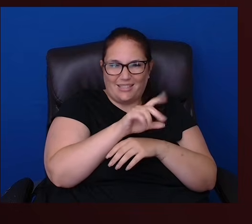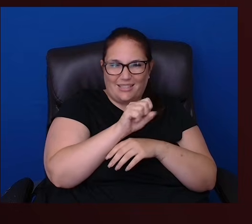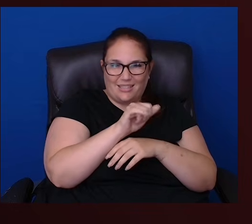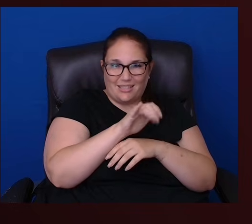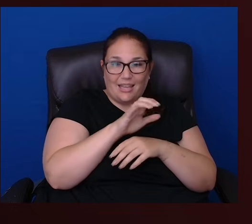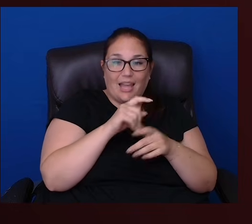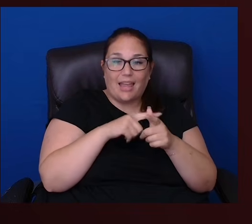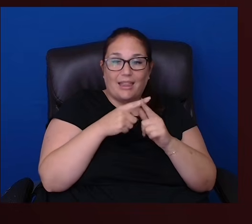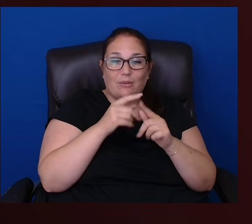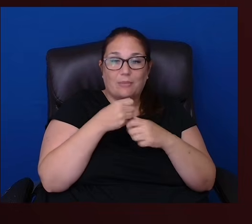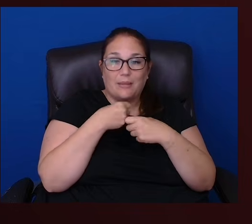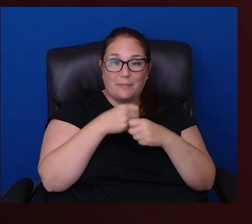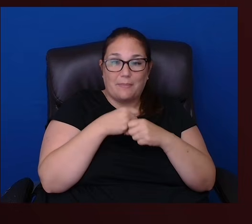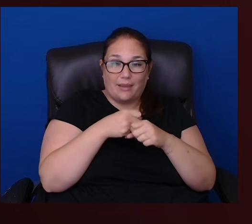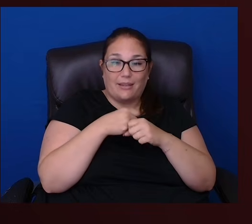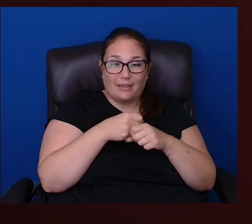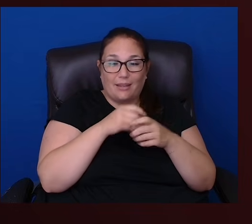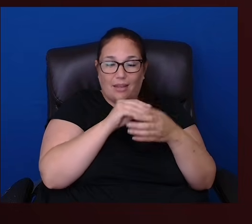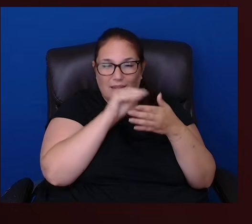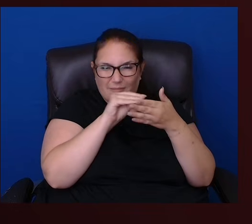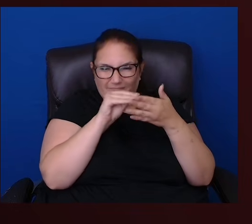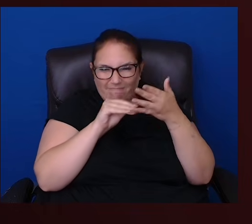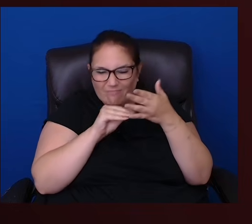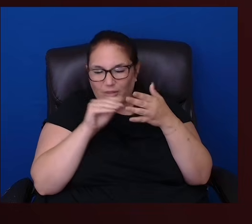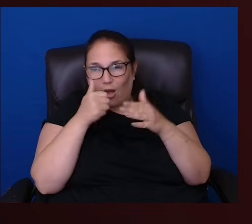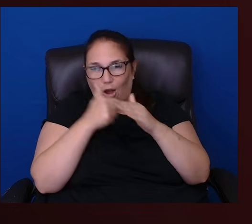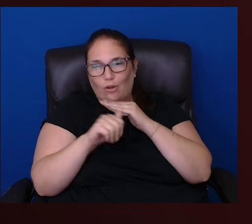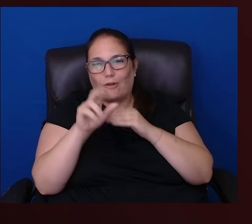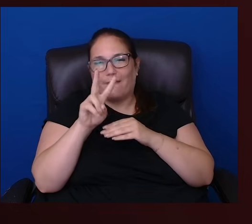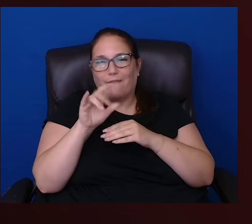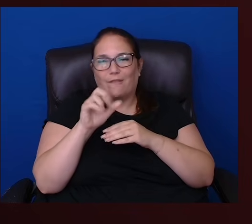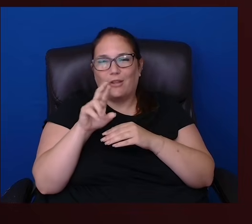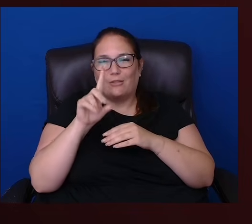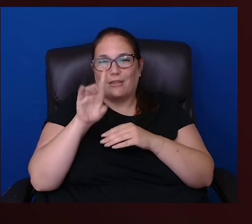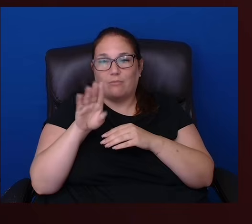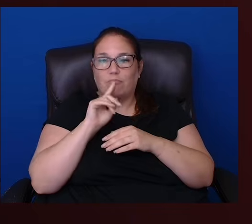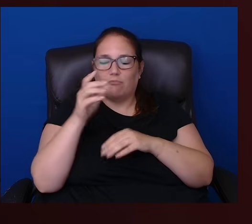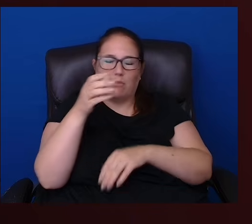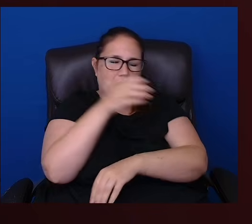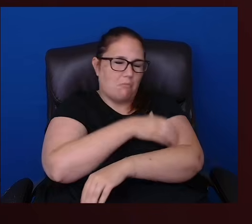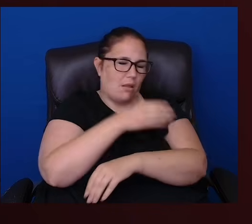embeddings and putting those in a vector database. Super-powerful, sounds a little bit complicated,